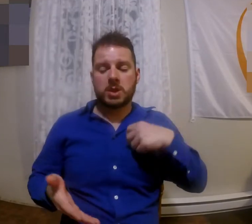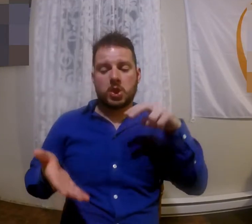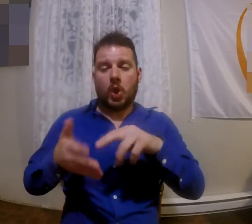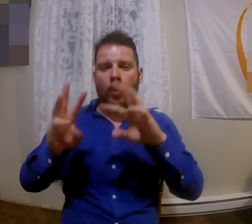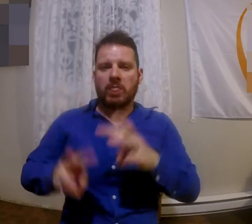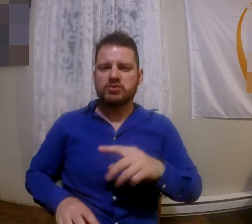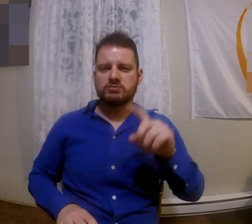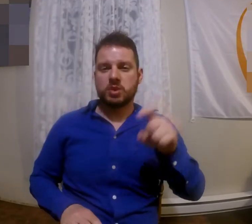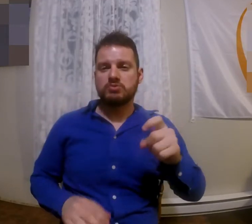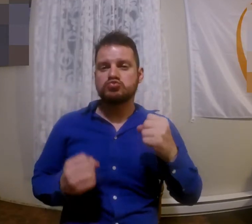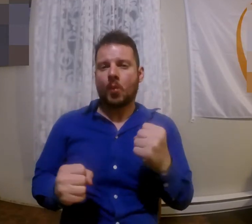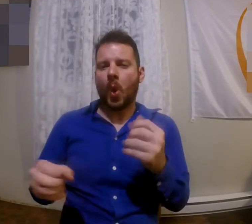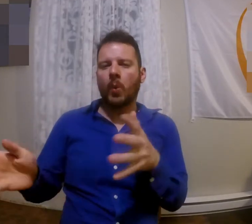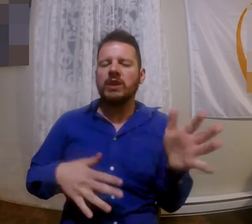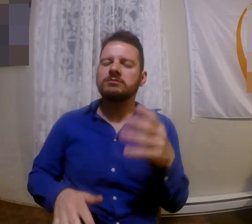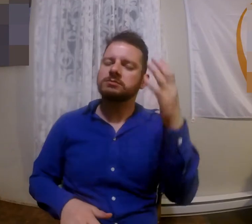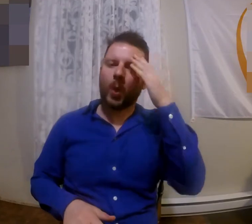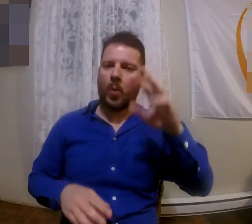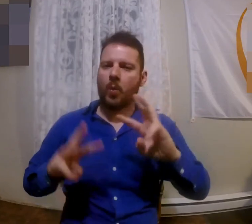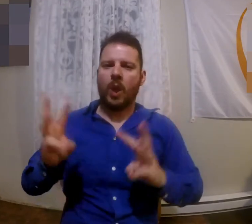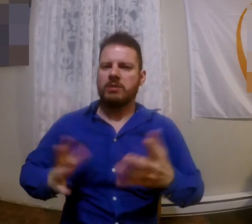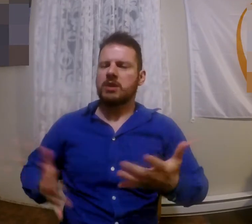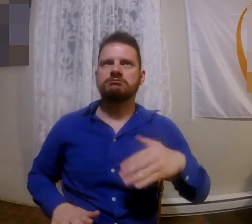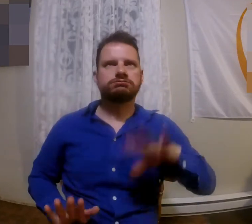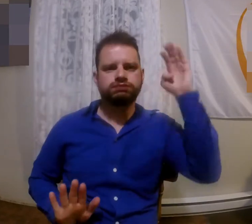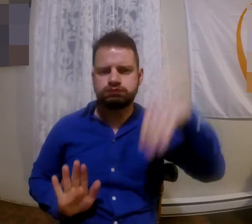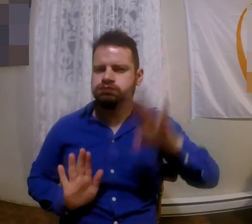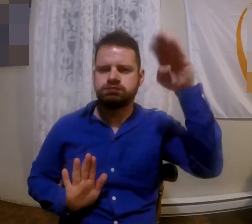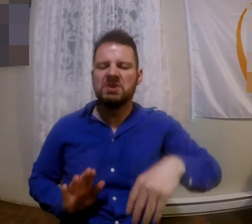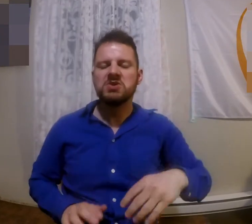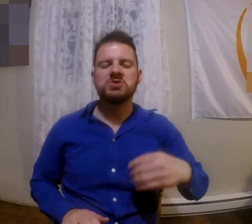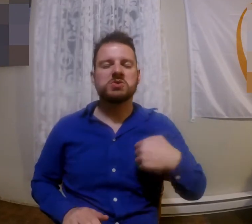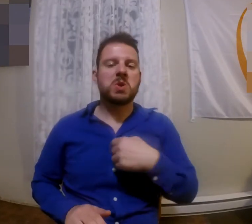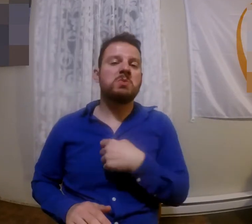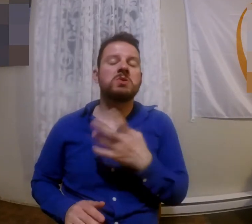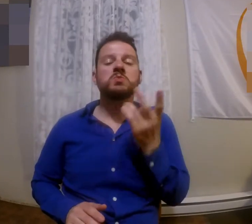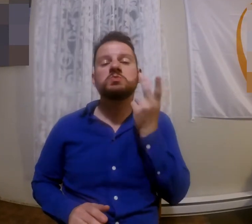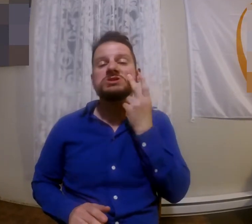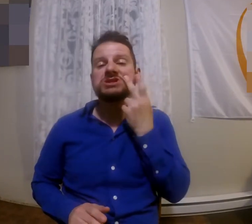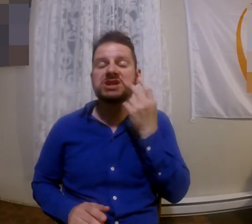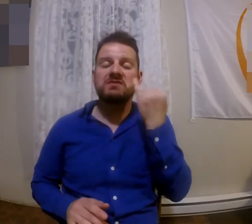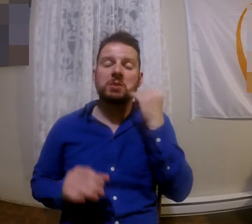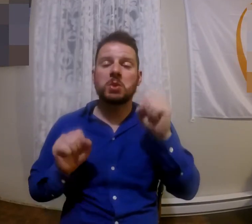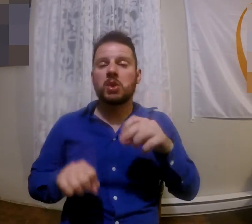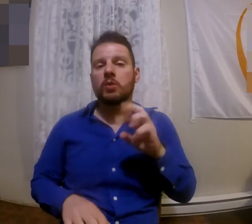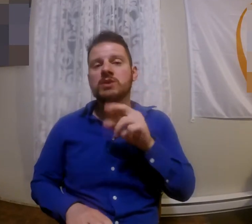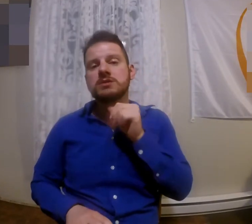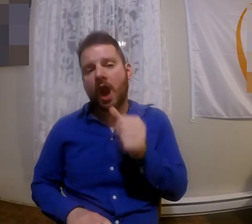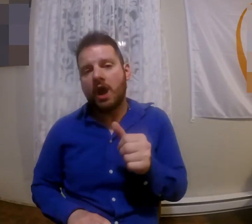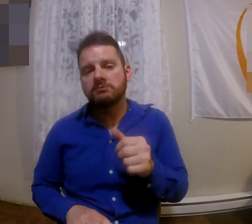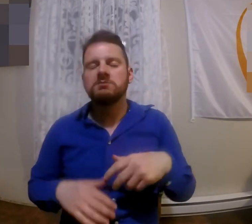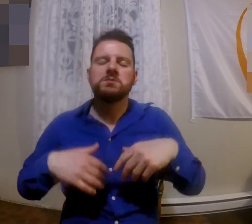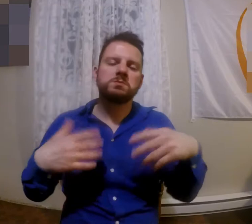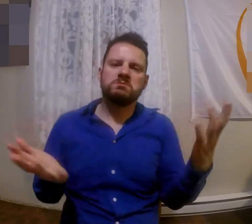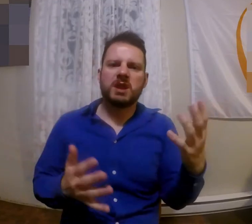We checked the weather, it is supposed to be windy as well. The weather has been going way off lately. We will see if we could go or not.